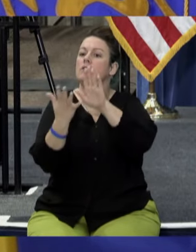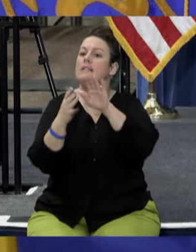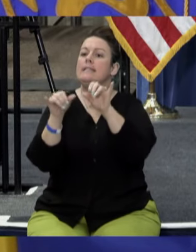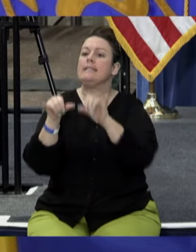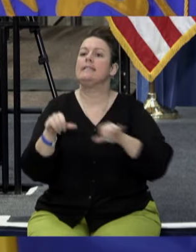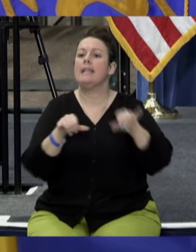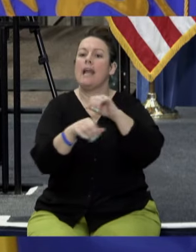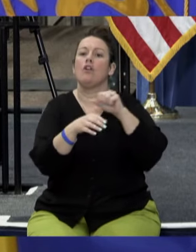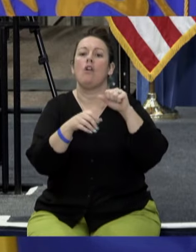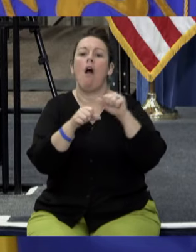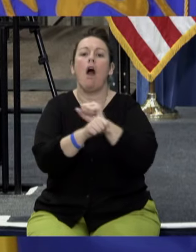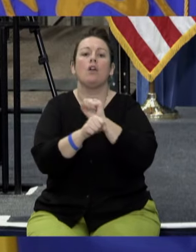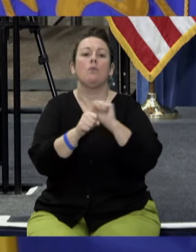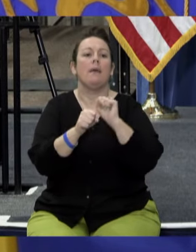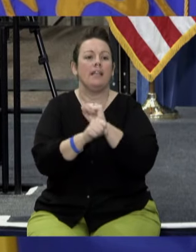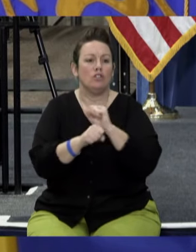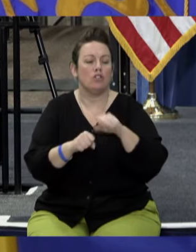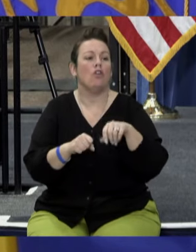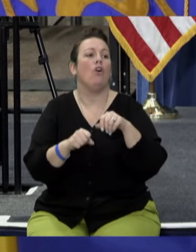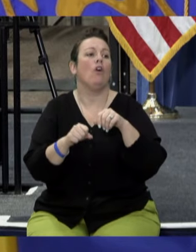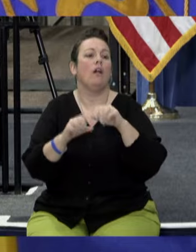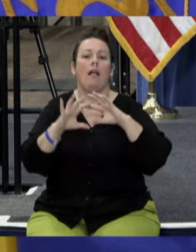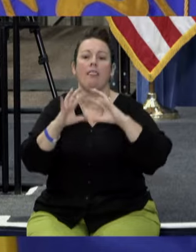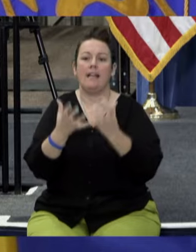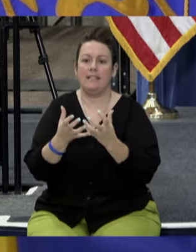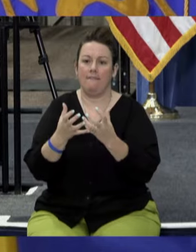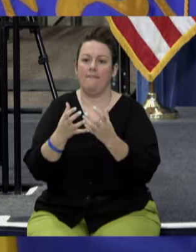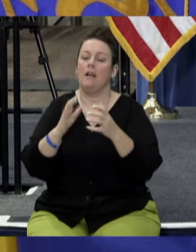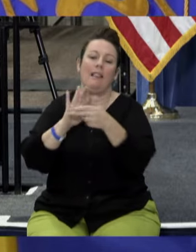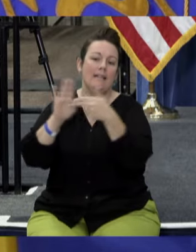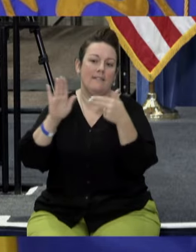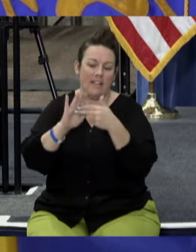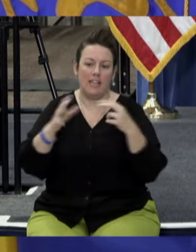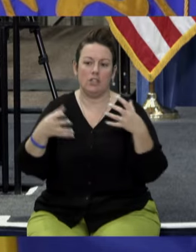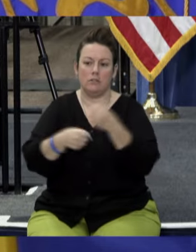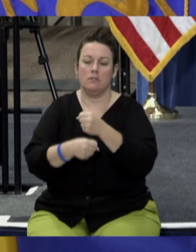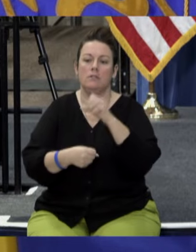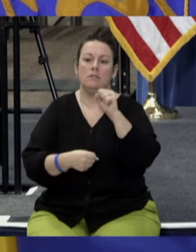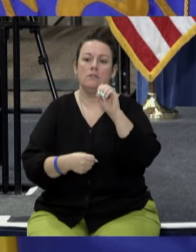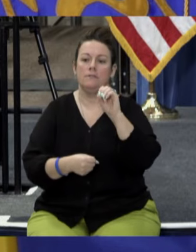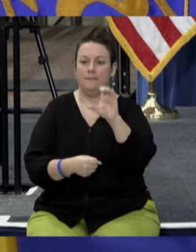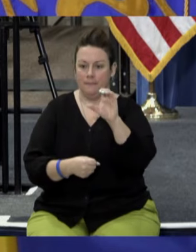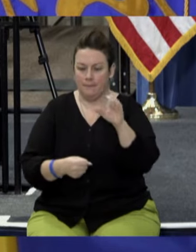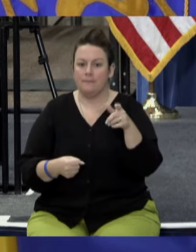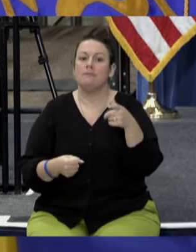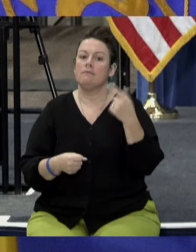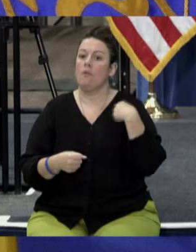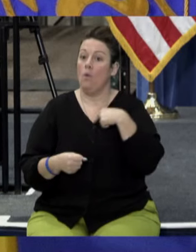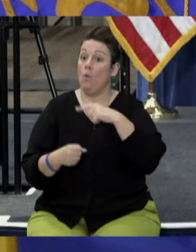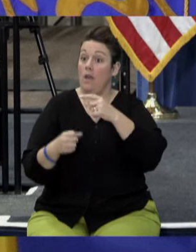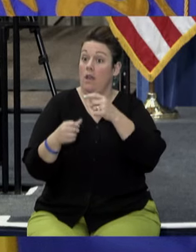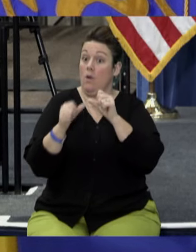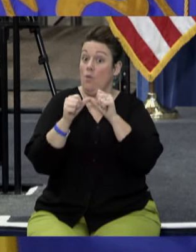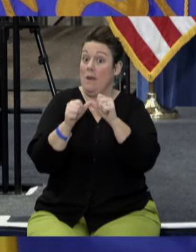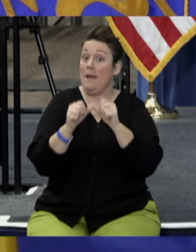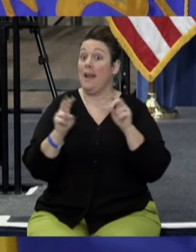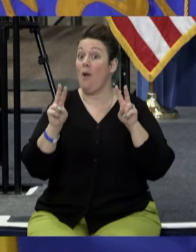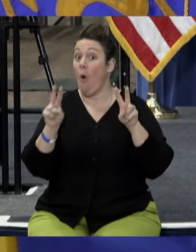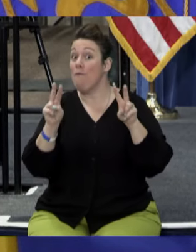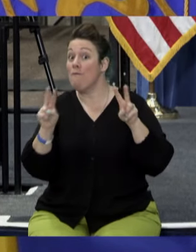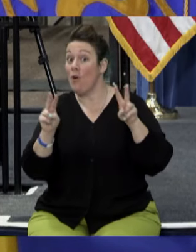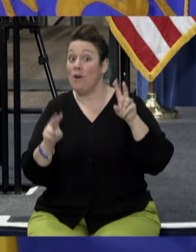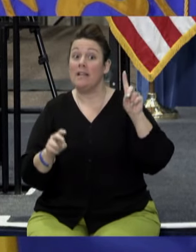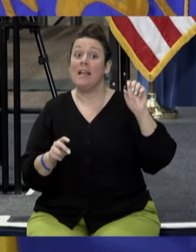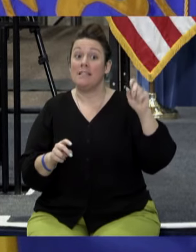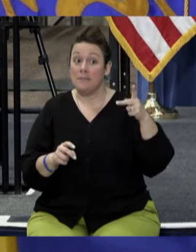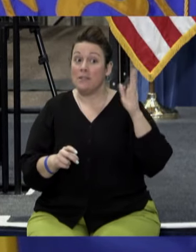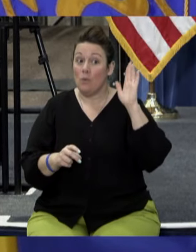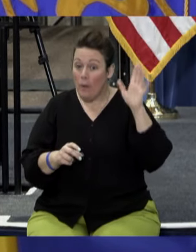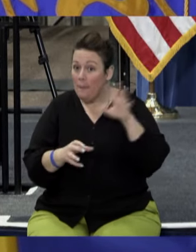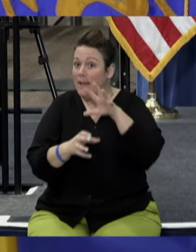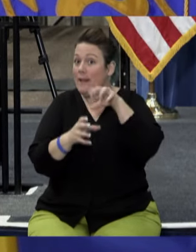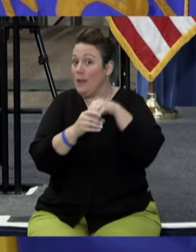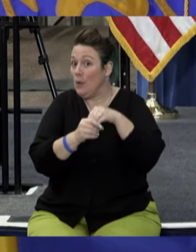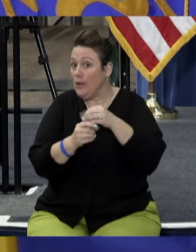Classification, or SOC, to address the d an and we remain hopeful that DSPs will be included.